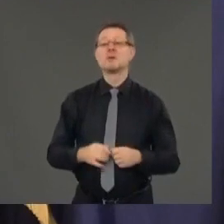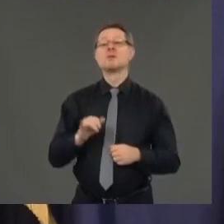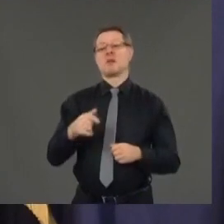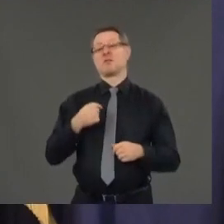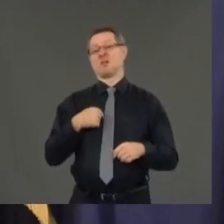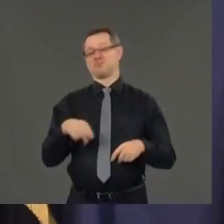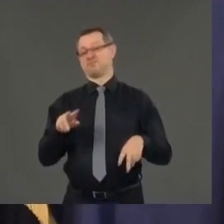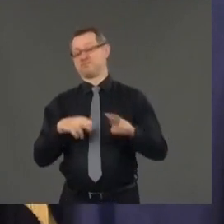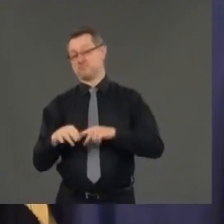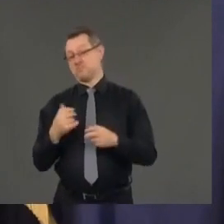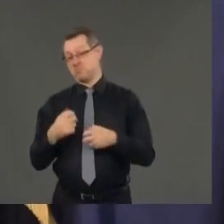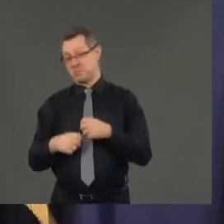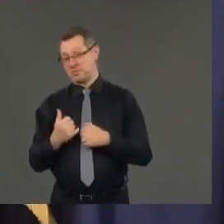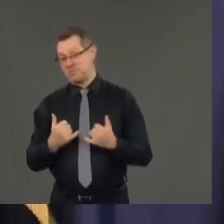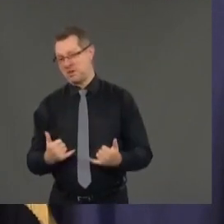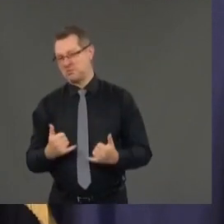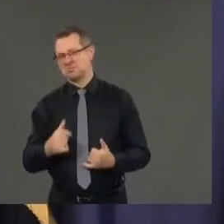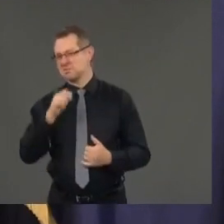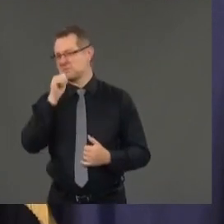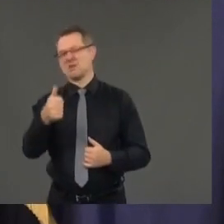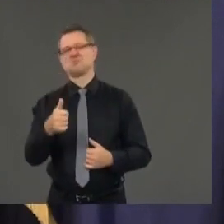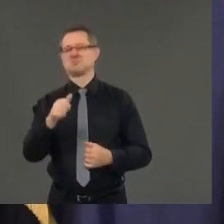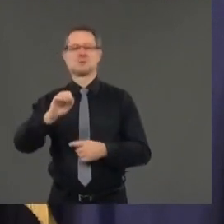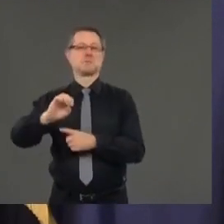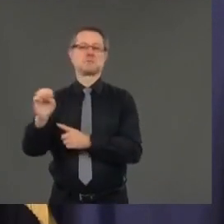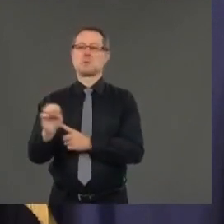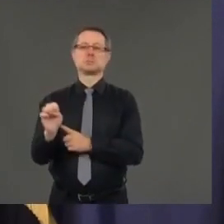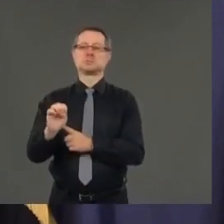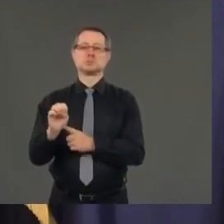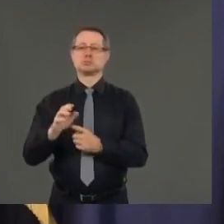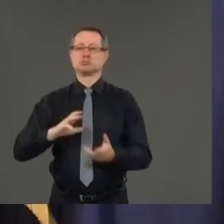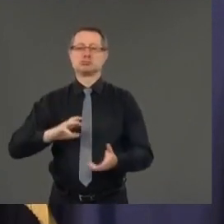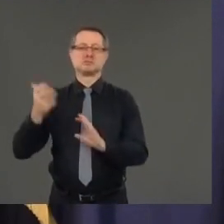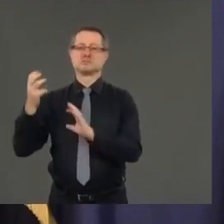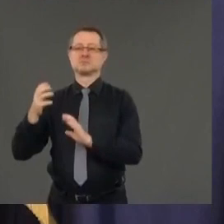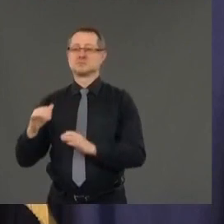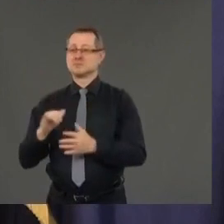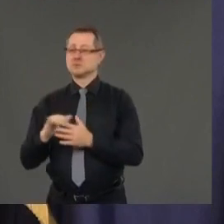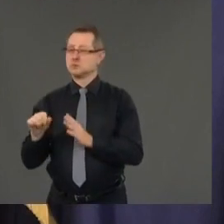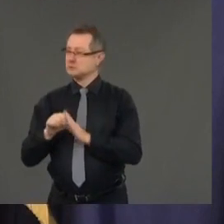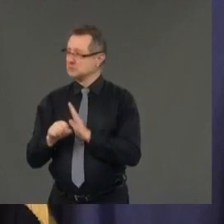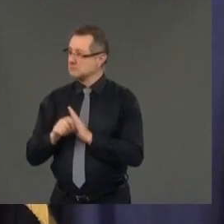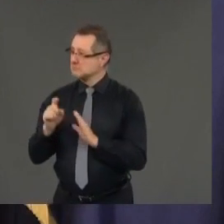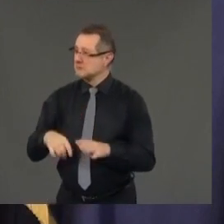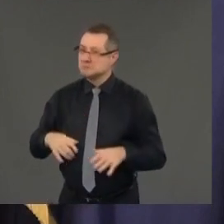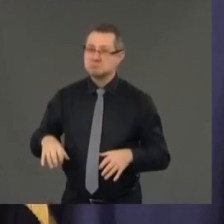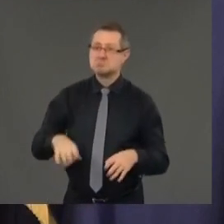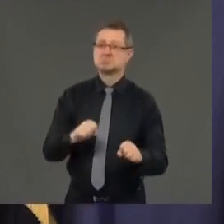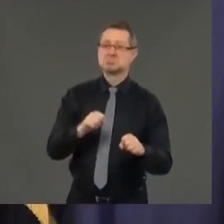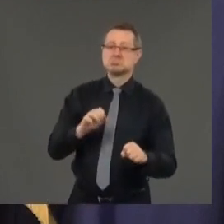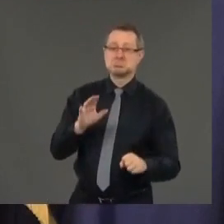SO, I DON'T BELIEVE WE HAVE AN